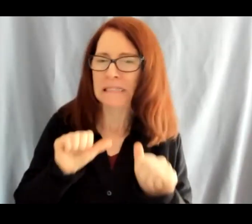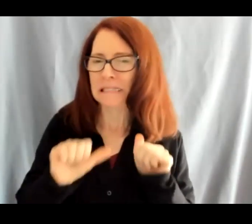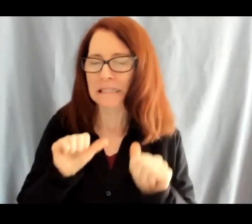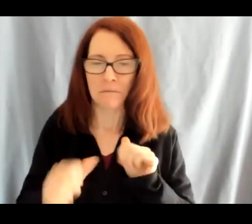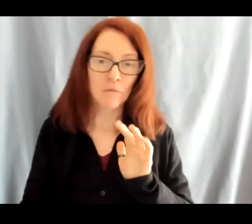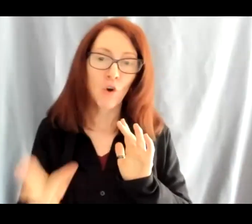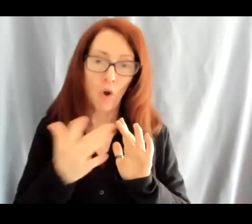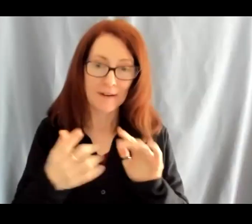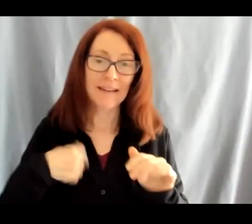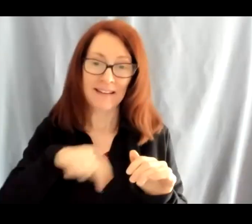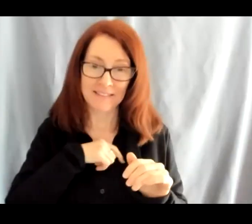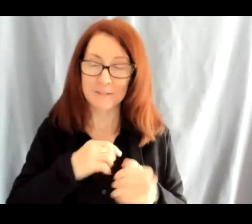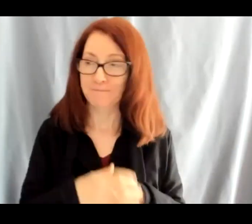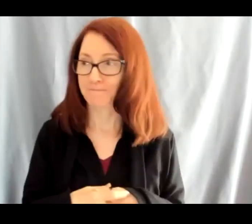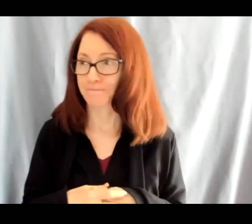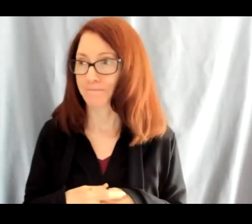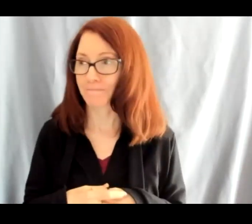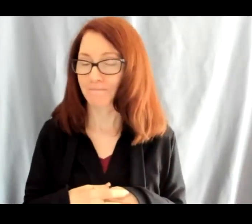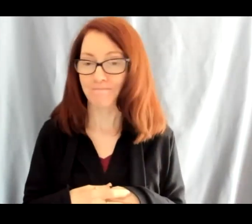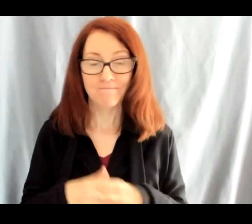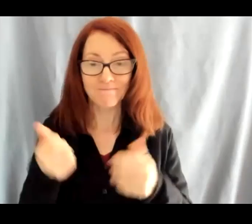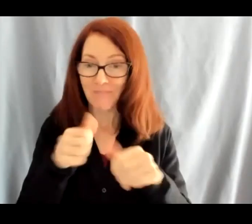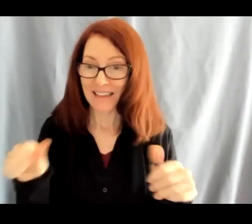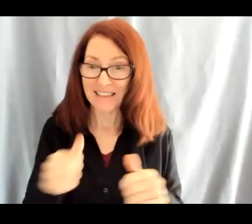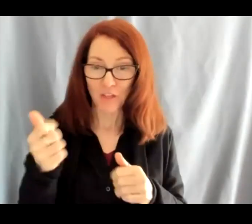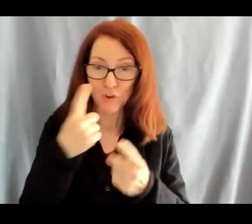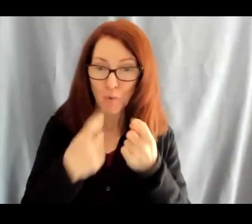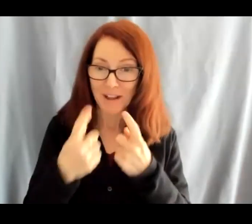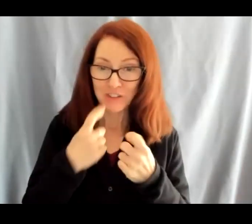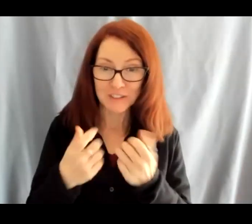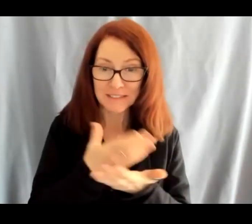have? There's no more questions in the chat